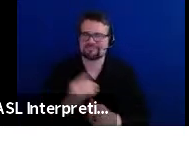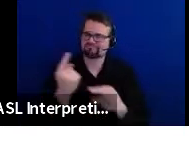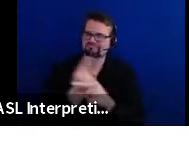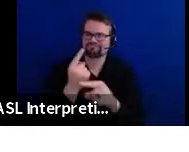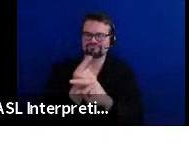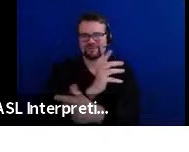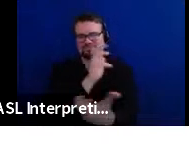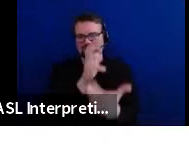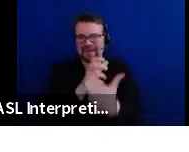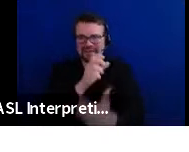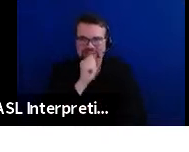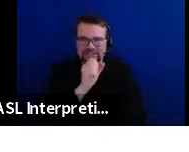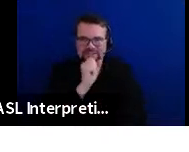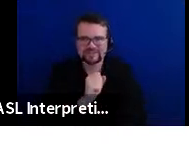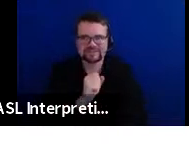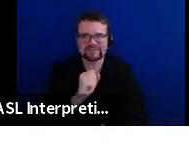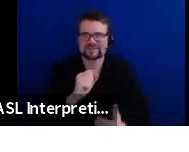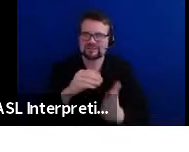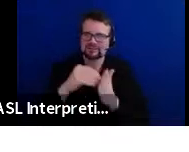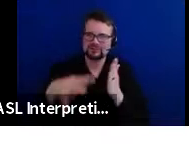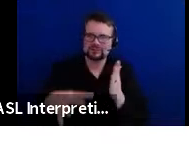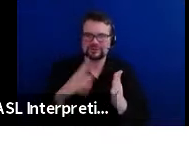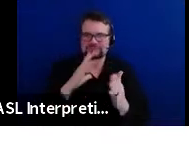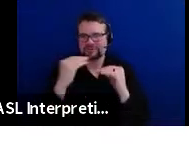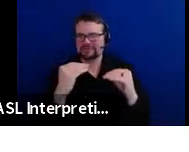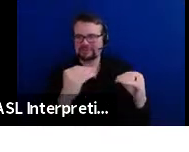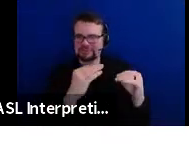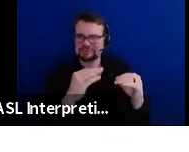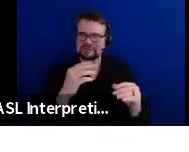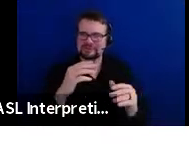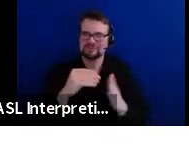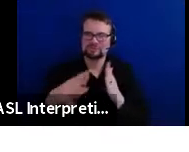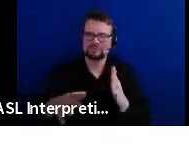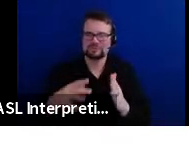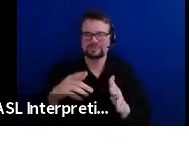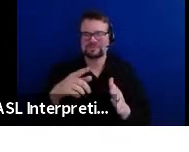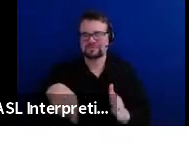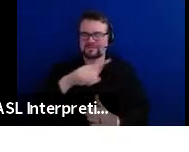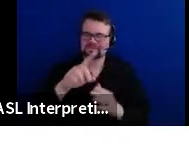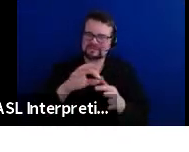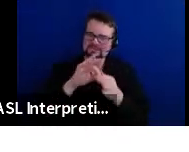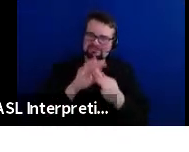WILL TEACH THEM ALL ABOUT DISABILITY ACCESS AND INCLUSION.